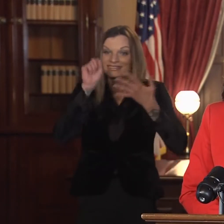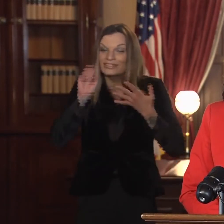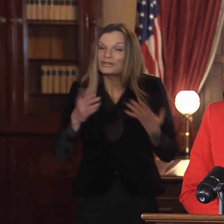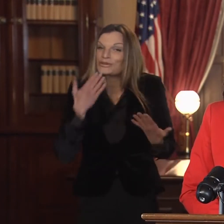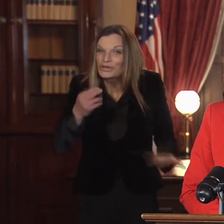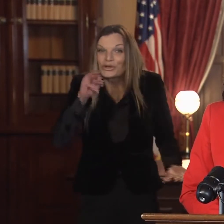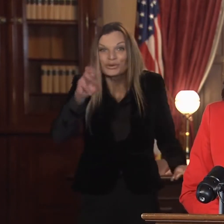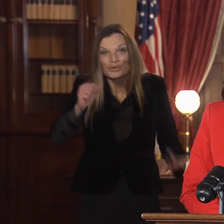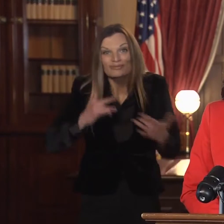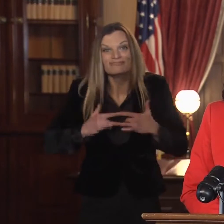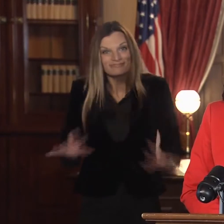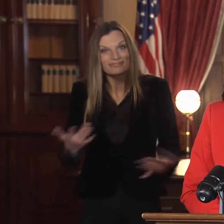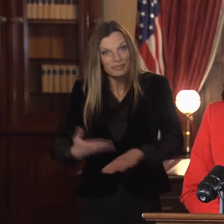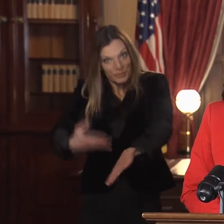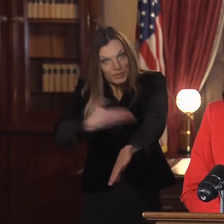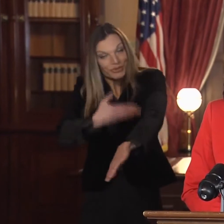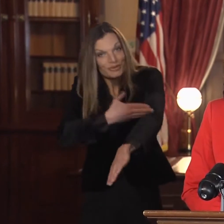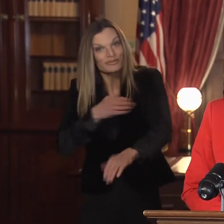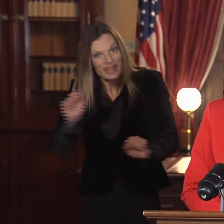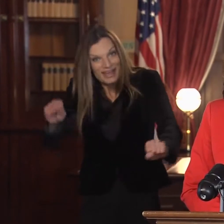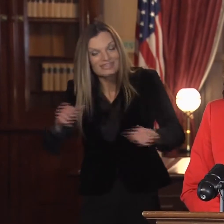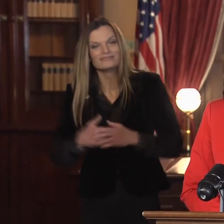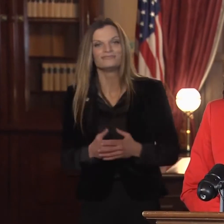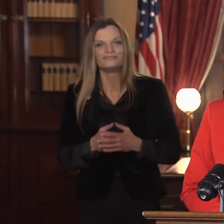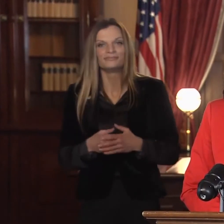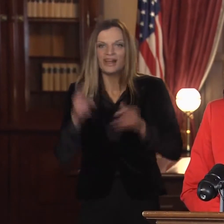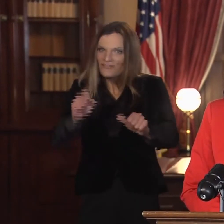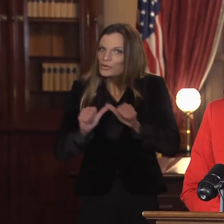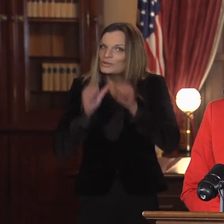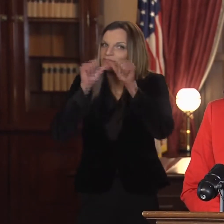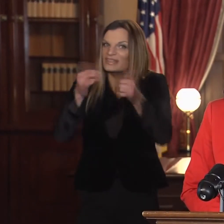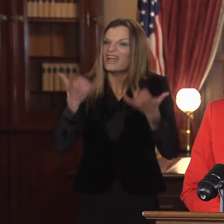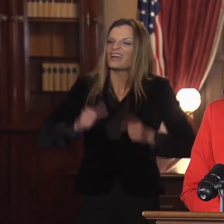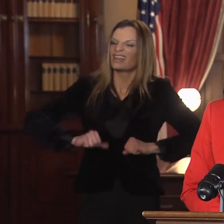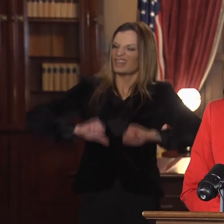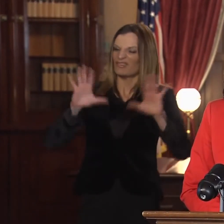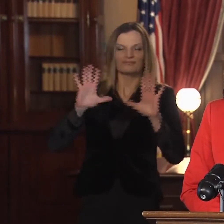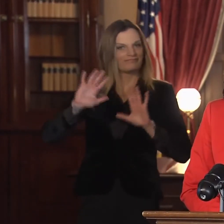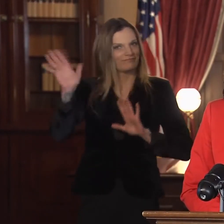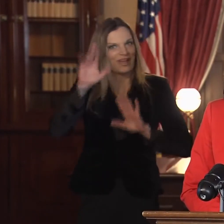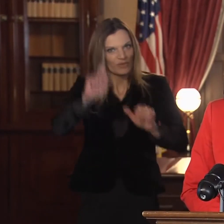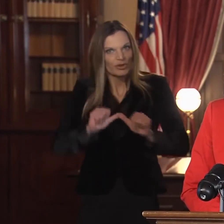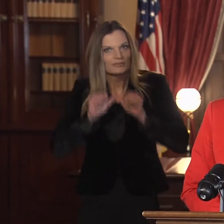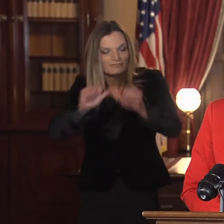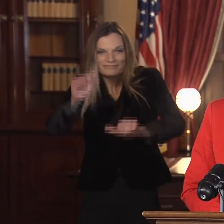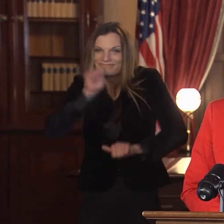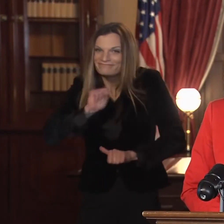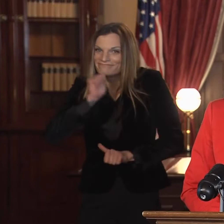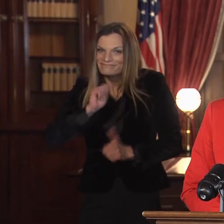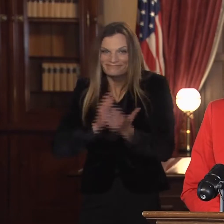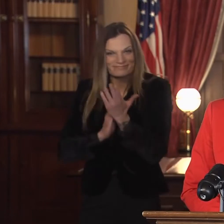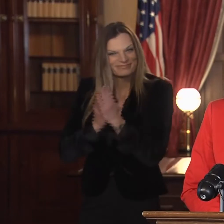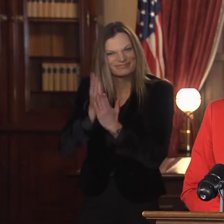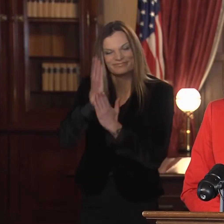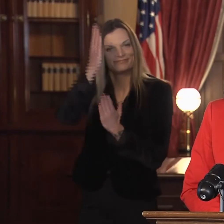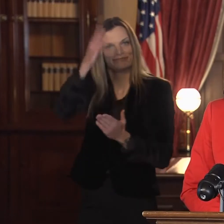THE BALL NOW. IT'S GOING TO TAKE SOME TIME FOR THIS VACCINE TO BE WIDELY DISTRIBUTED AND THAT MEANS WE'VE ALL GOT TO CONTINUE DOING OUR